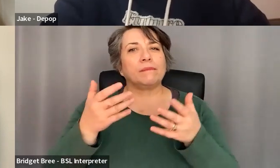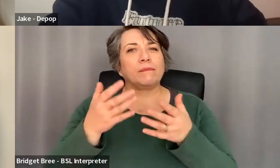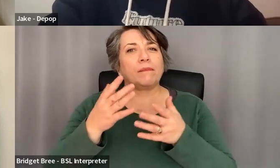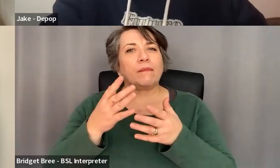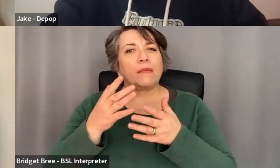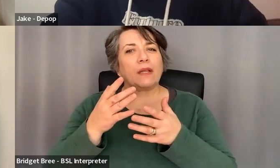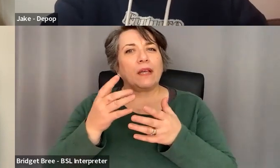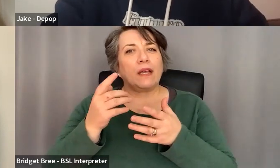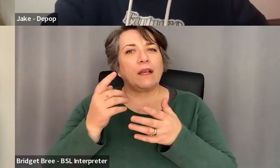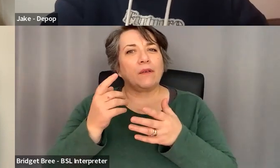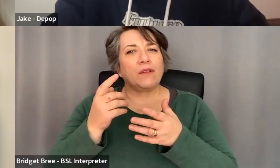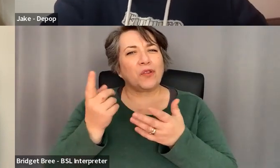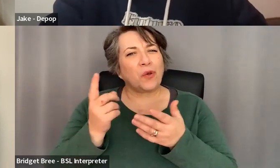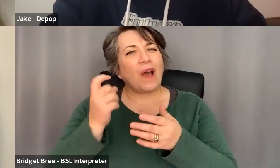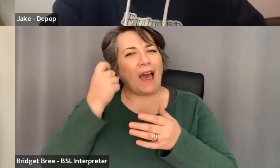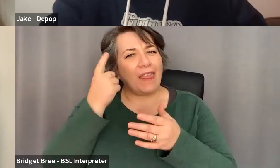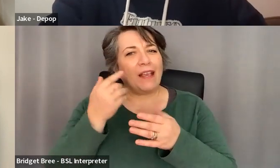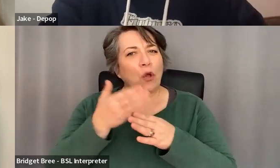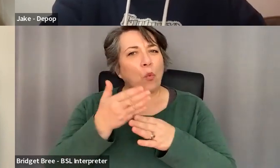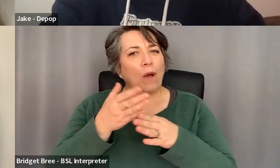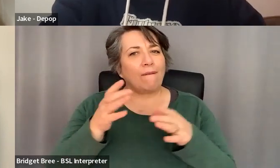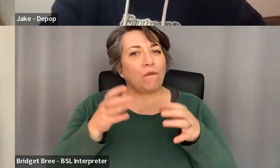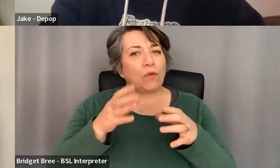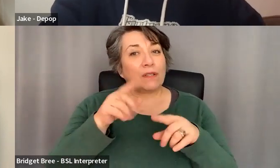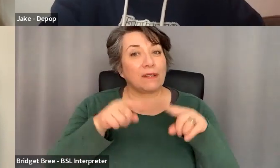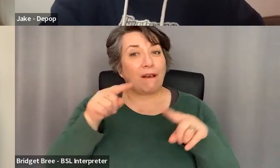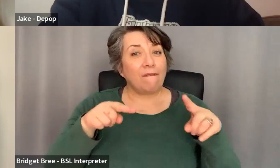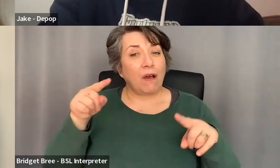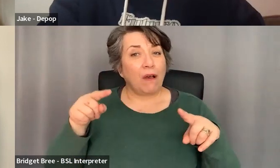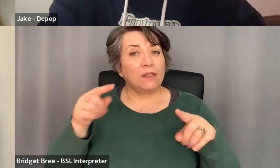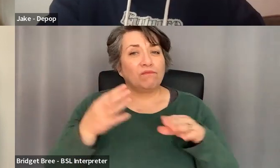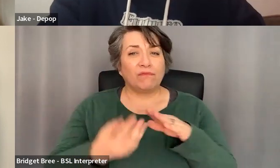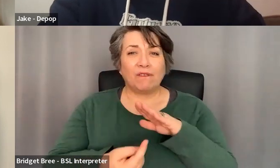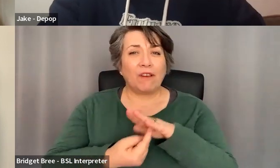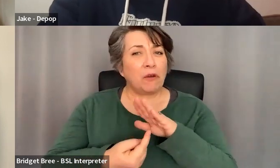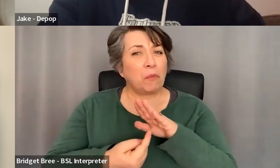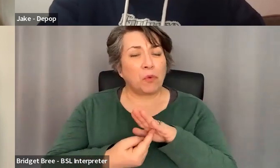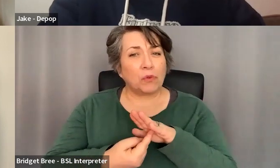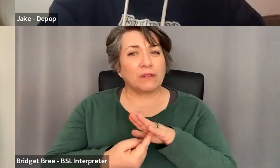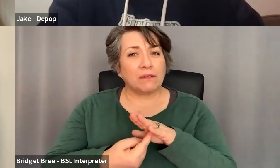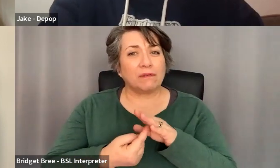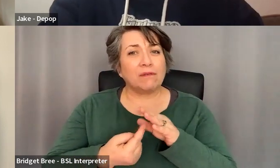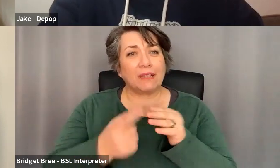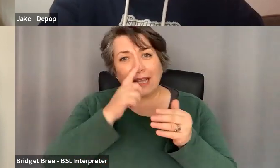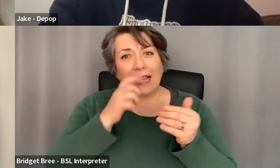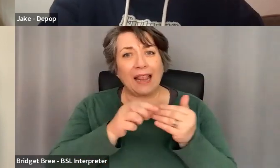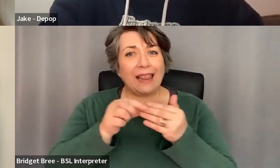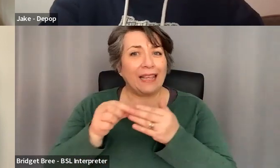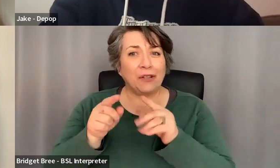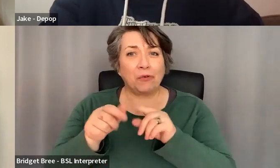I think having a diverse and inclusive workforce is super important. We see it can lead to better decision making and problem solving, and